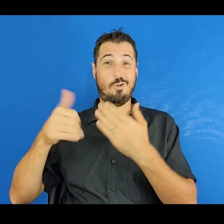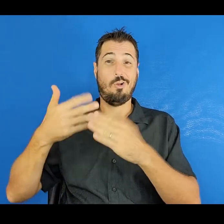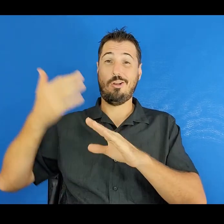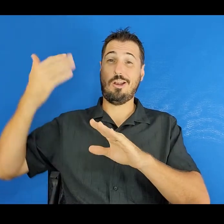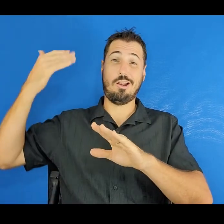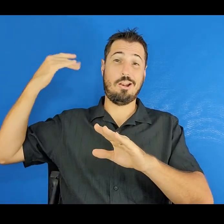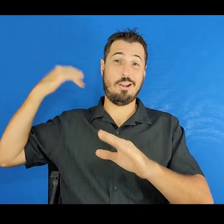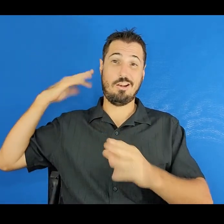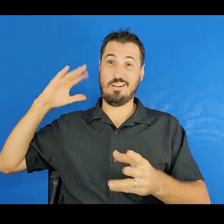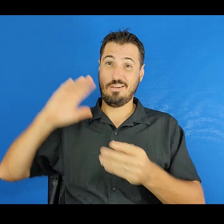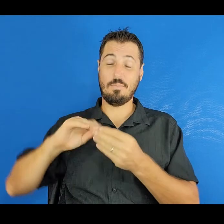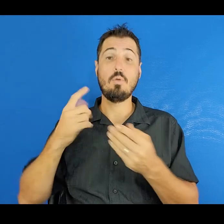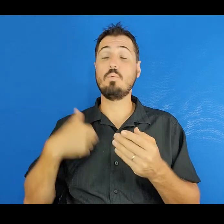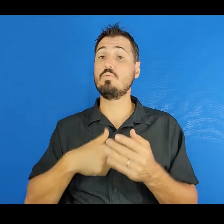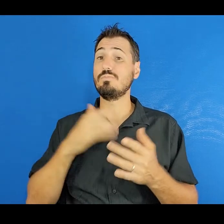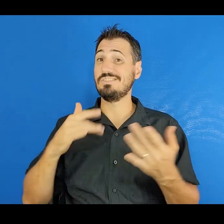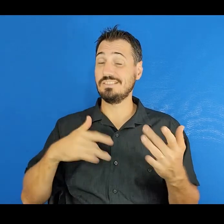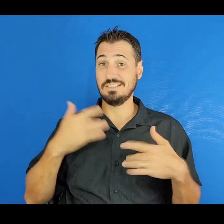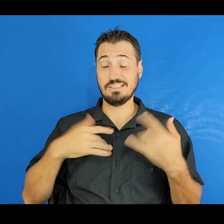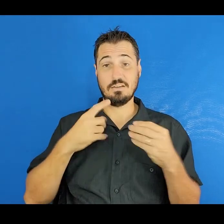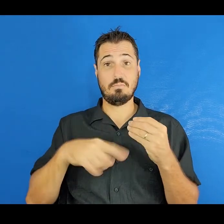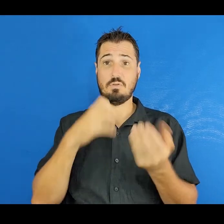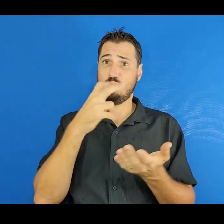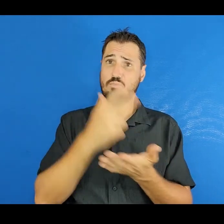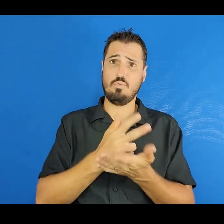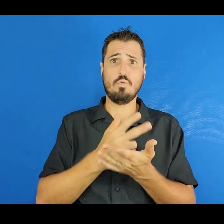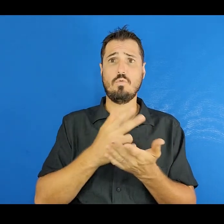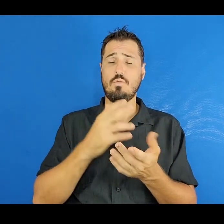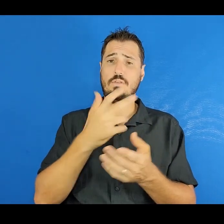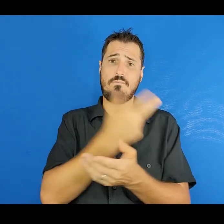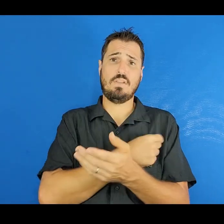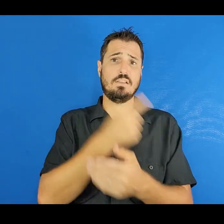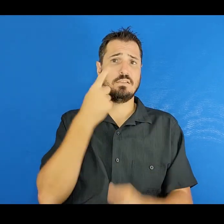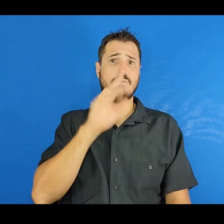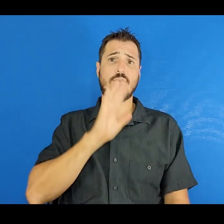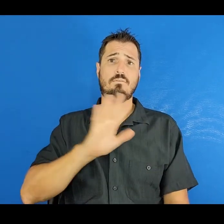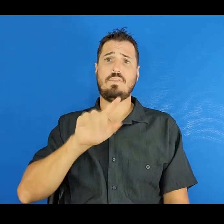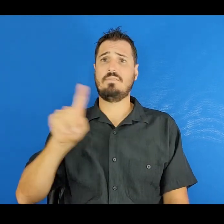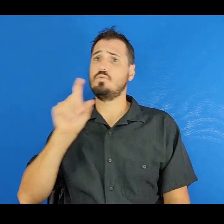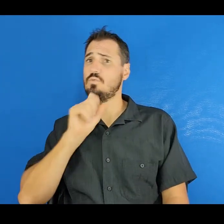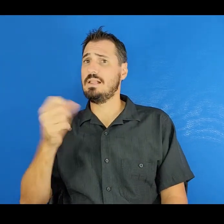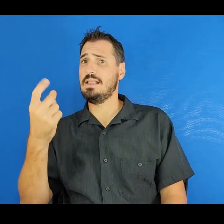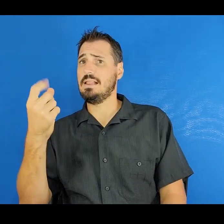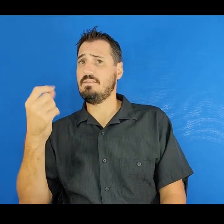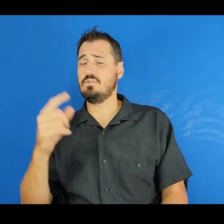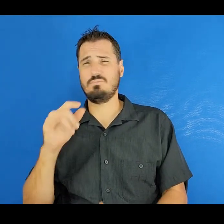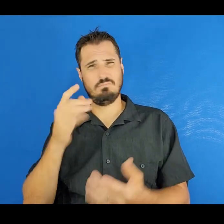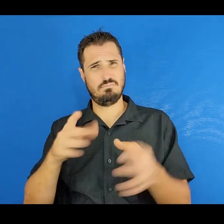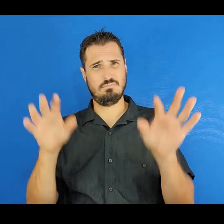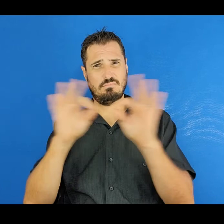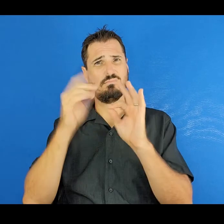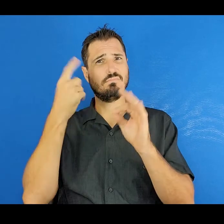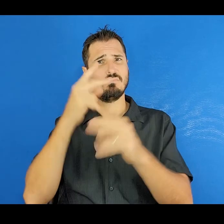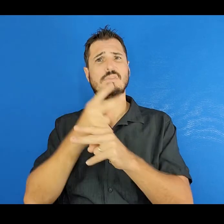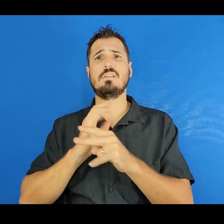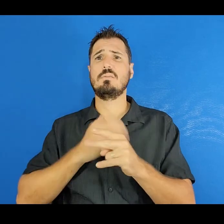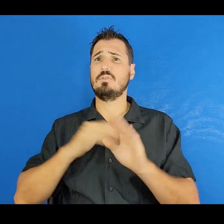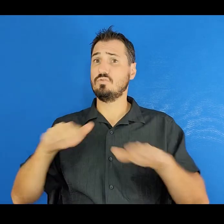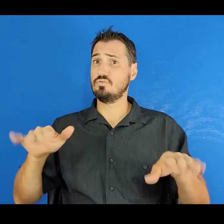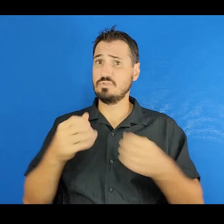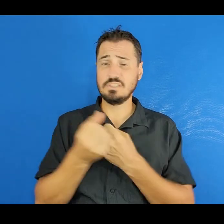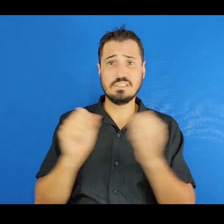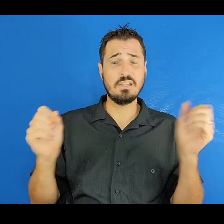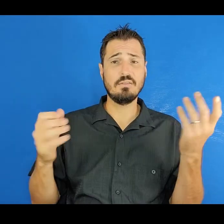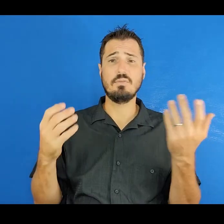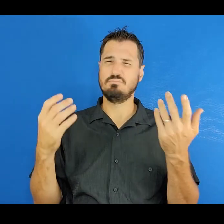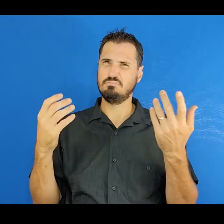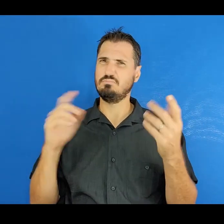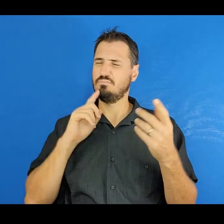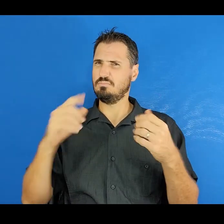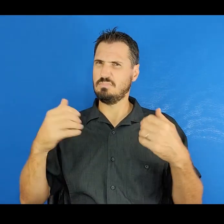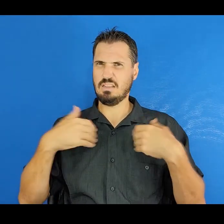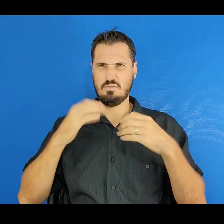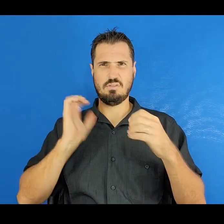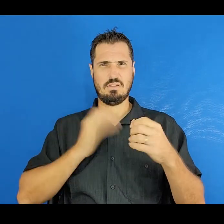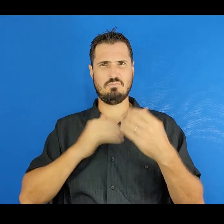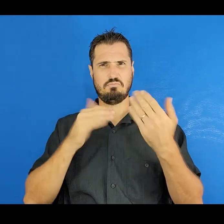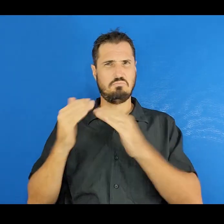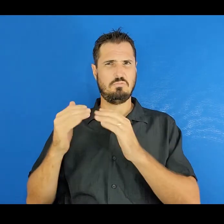We’re excited about the approval for 5-to-11-year-olds, because this is another key step toward keeping our keiki safe and returning our community to normal